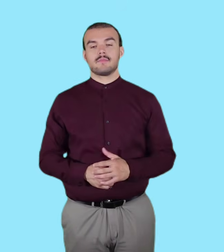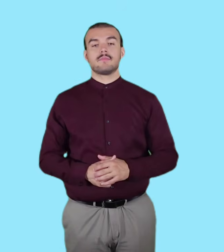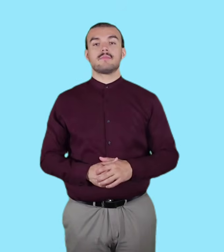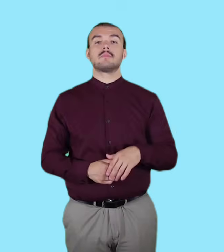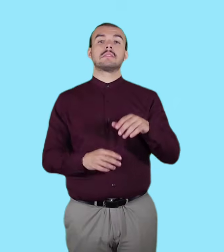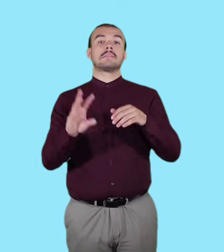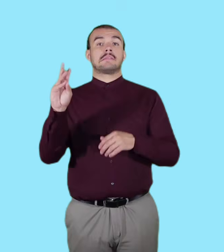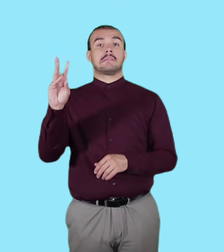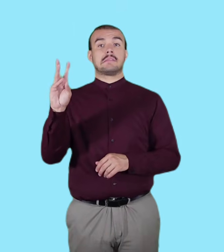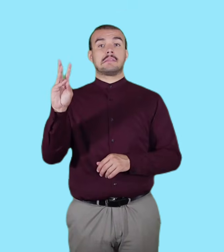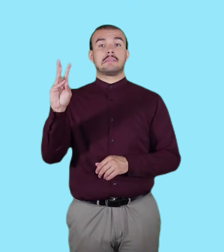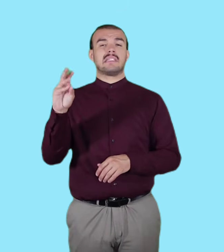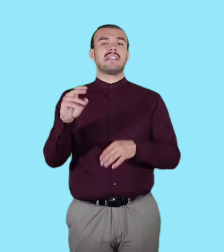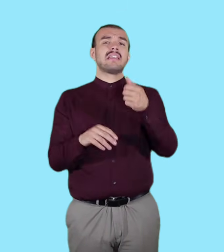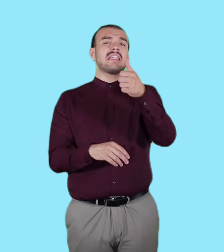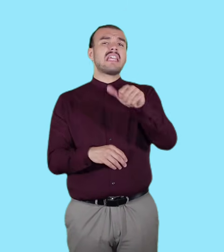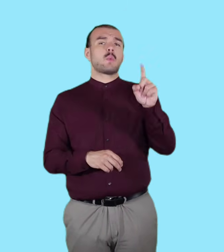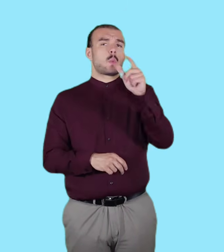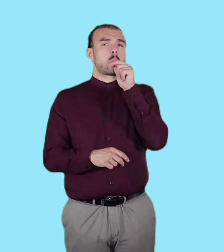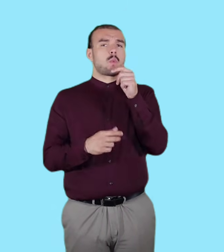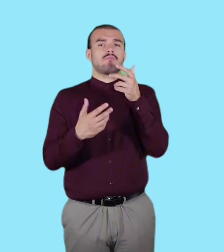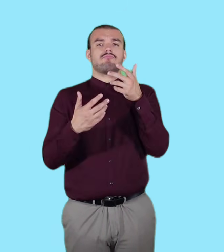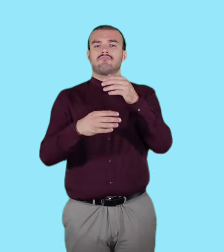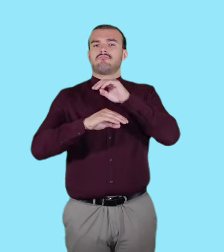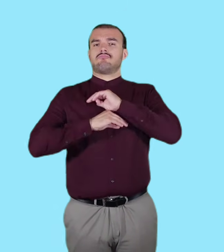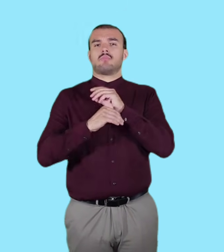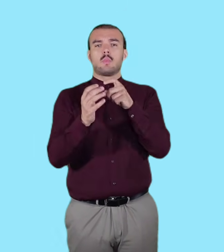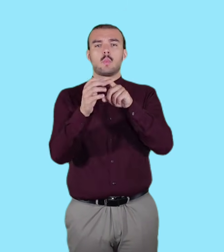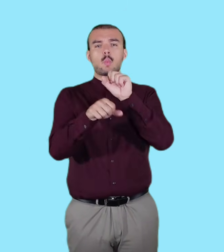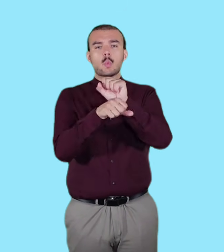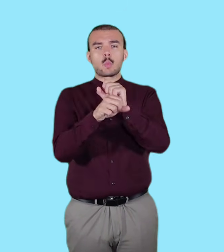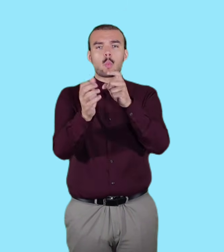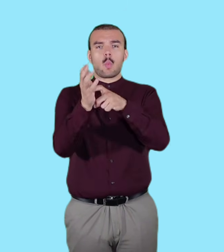Six, anyone who already meets the work requirement